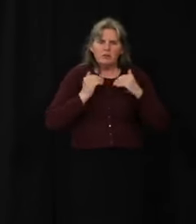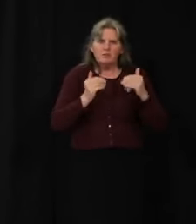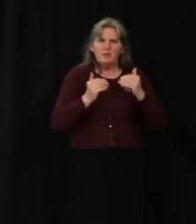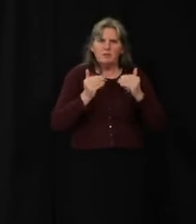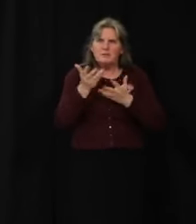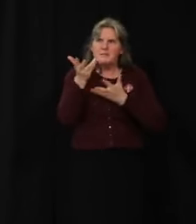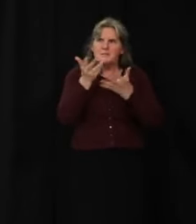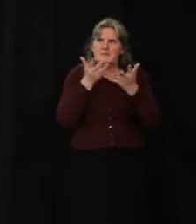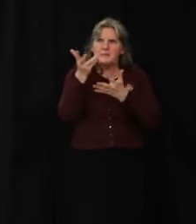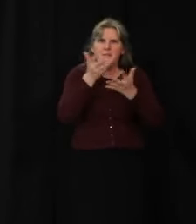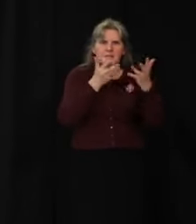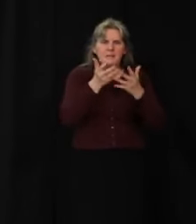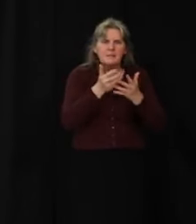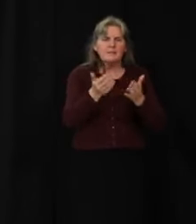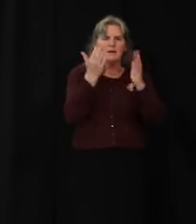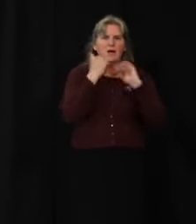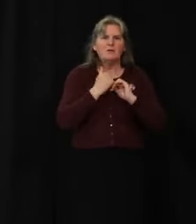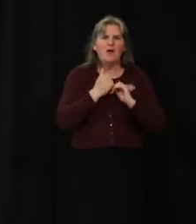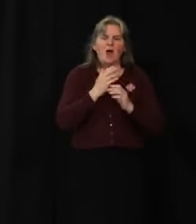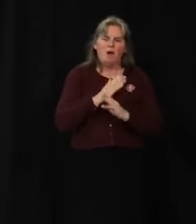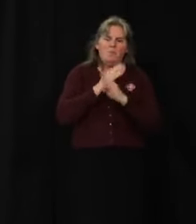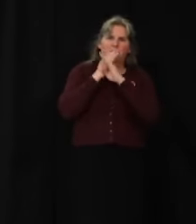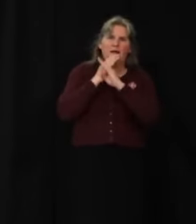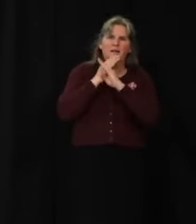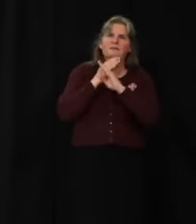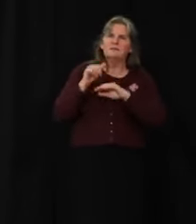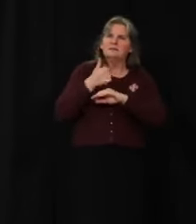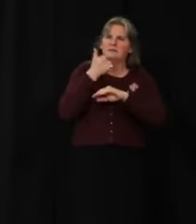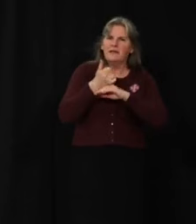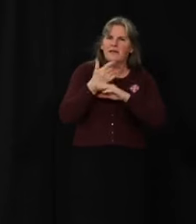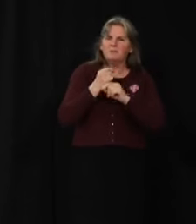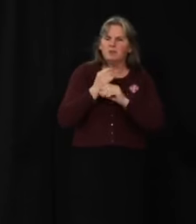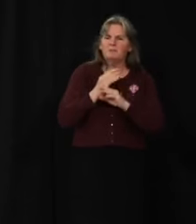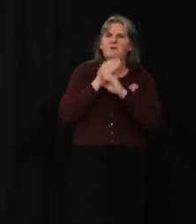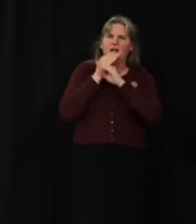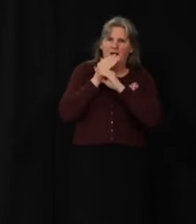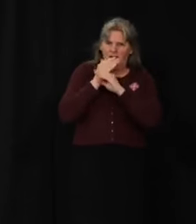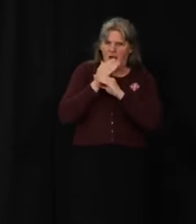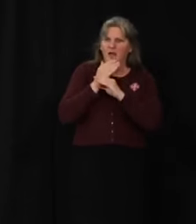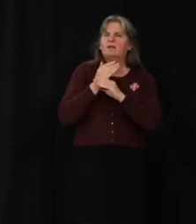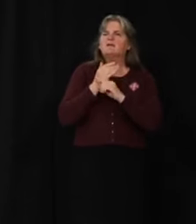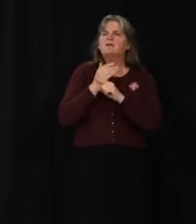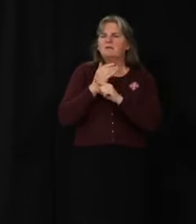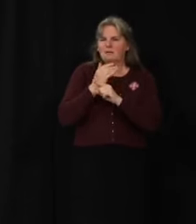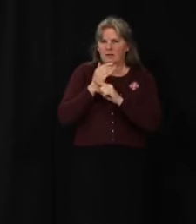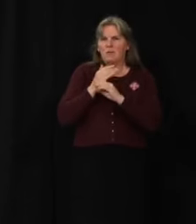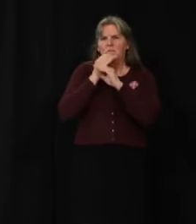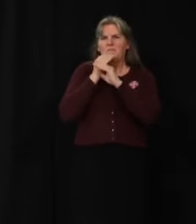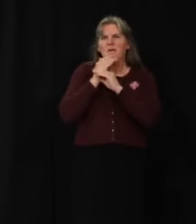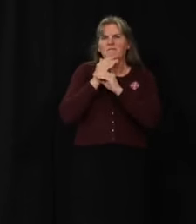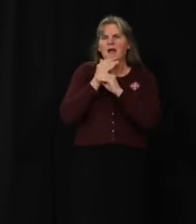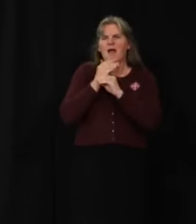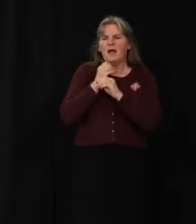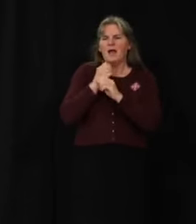are doing this in the Safeway possible. One of the biggest changes as well as at the requirements for businesses and the ability for